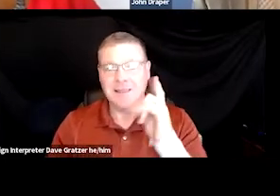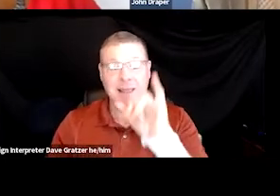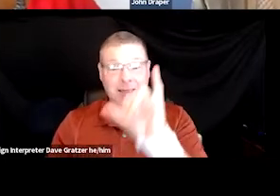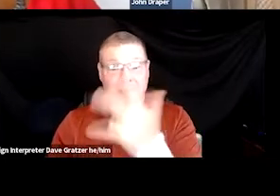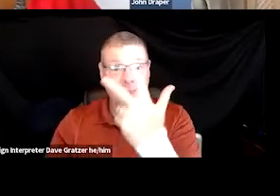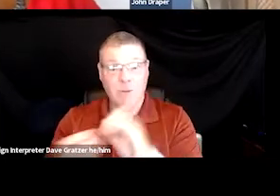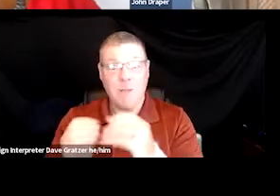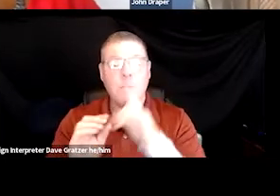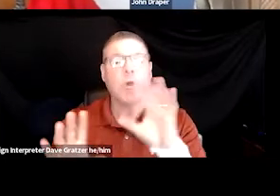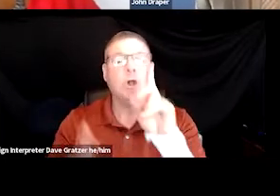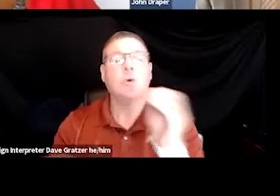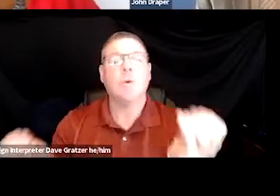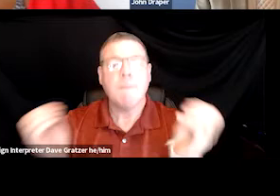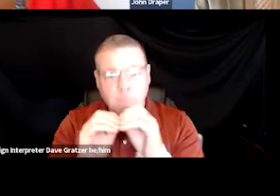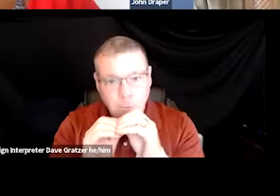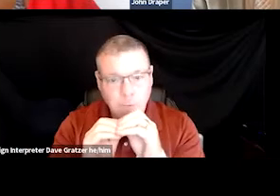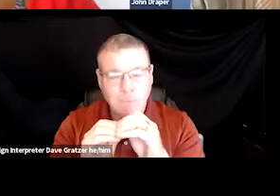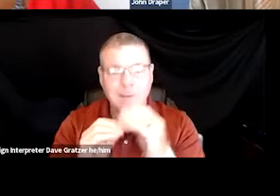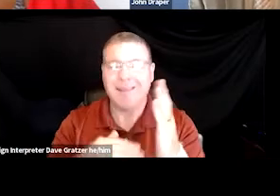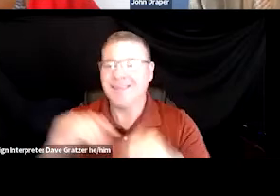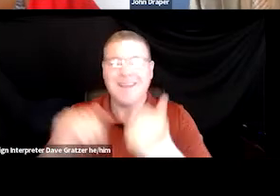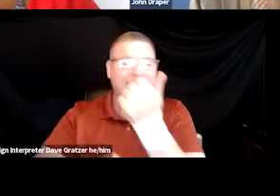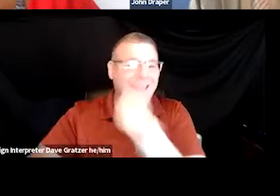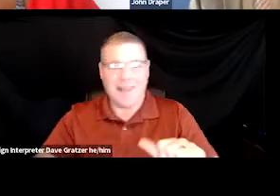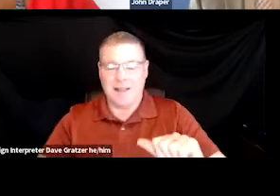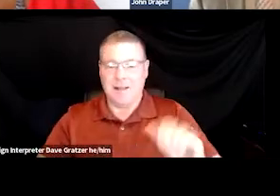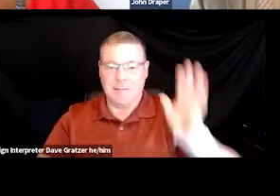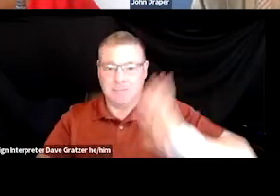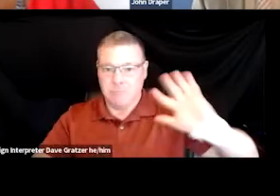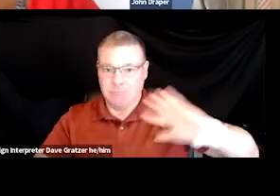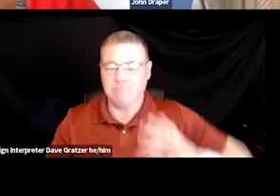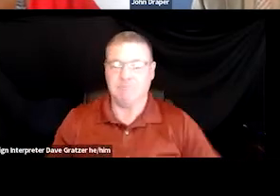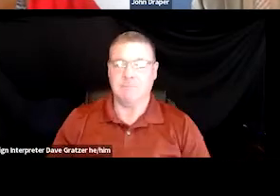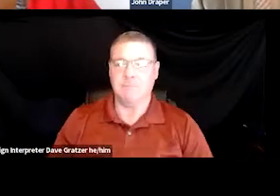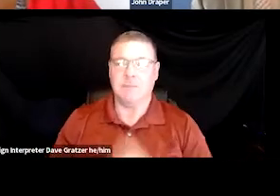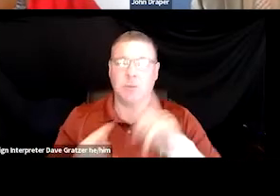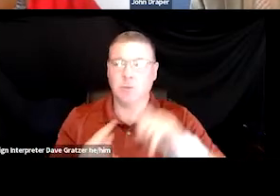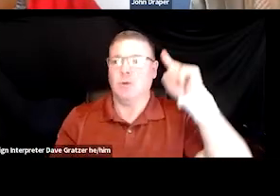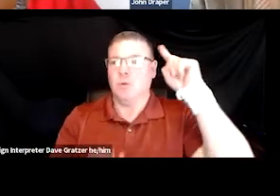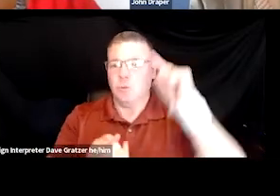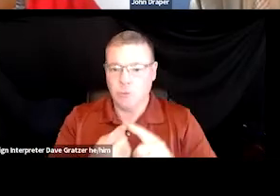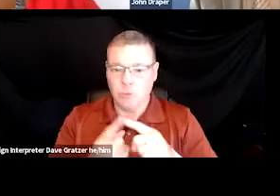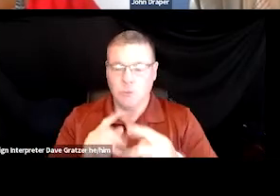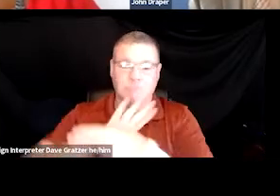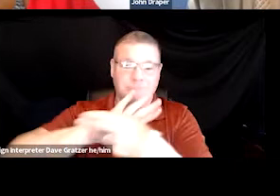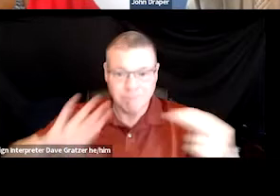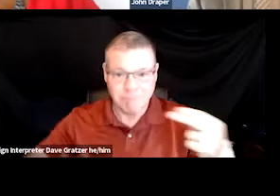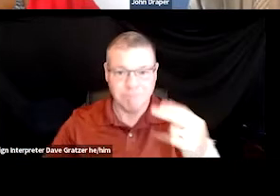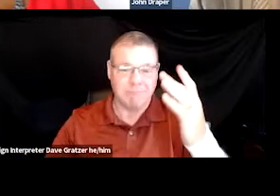is gonna do more than anything that could possibly be done to reduce stigma, perhaps even eliminate it throughout the United States